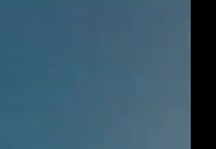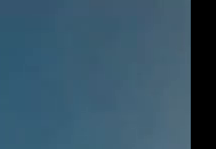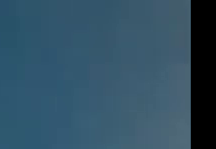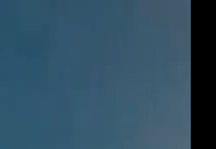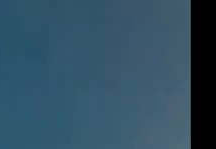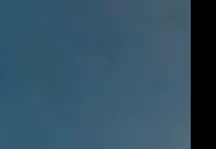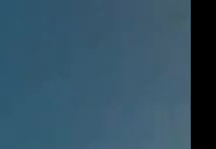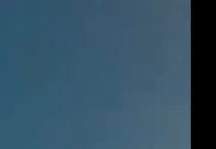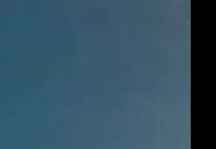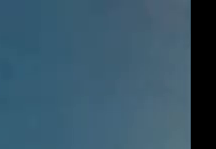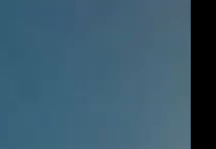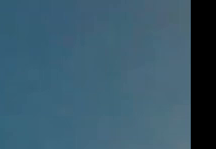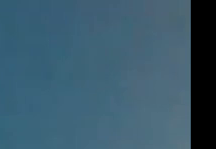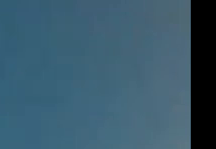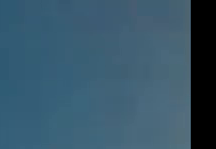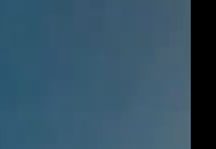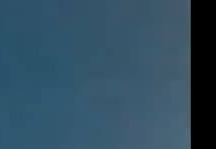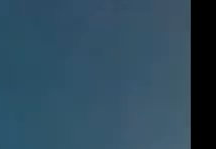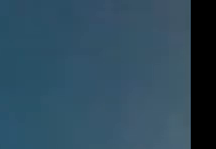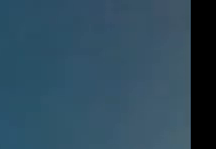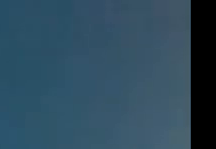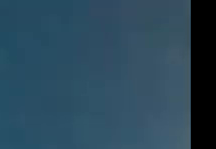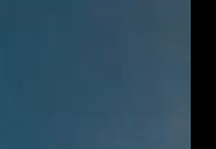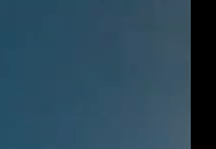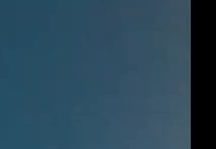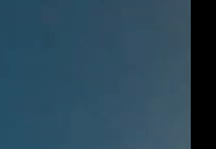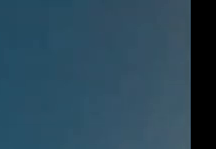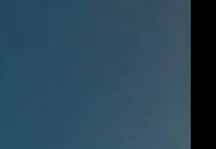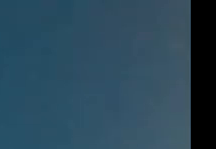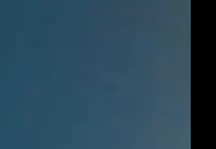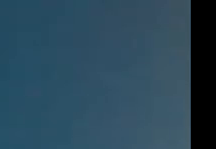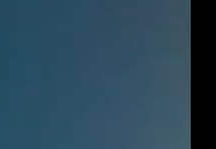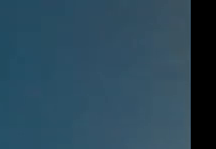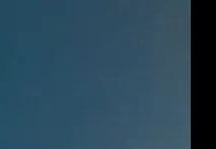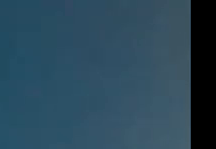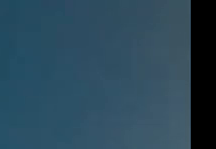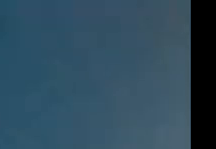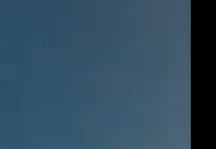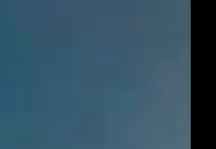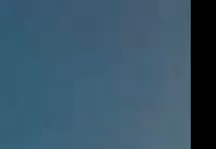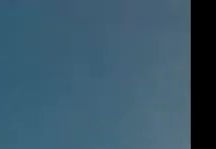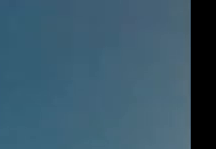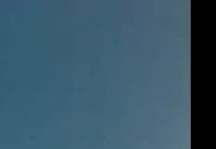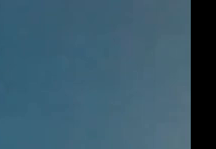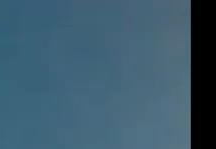How do we help our institutions recognize that as a part of what we do? I think we've got to talk about our work in that way.